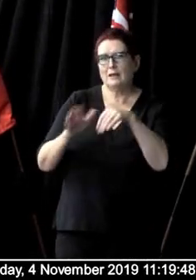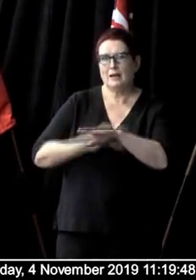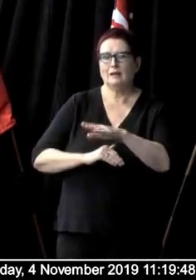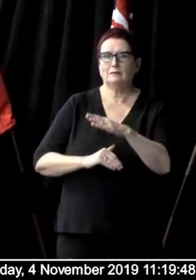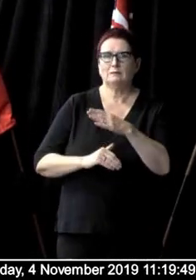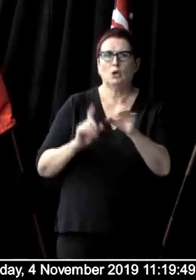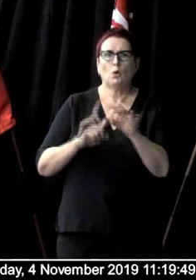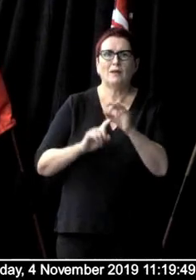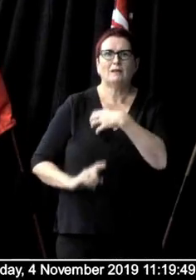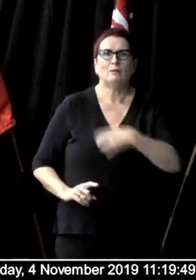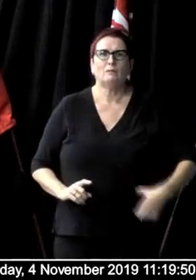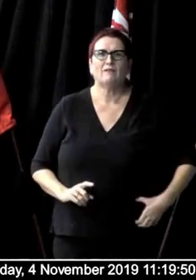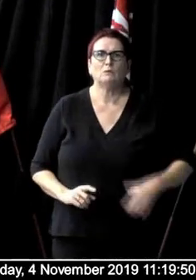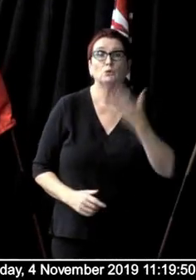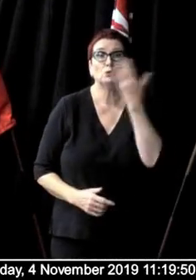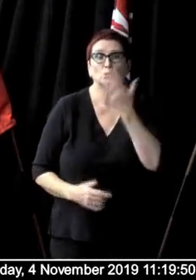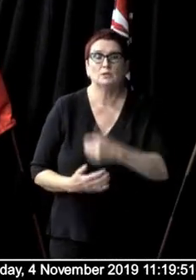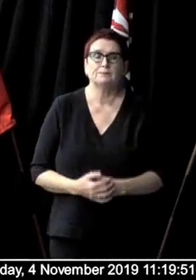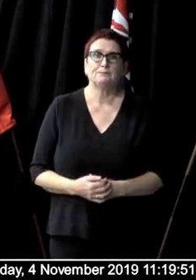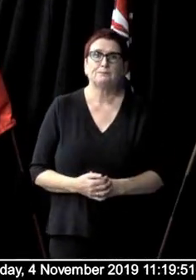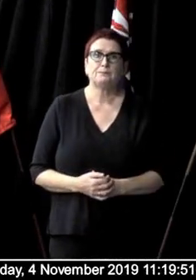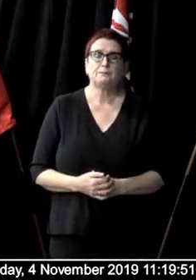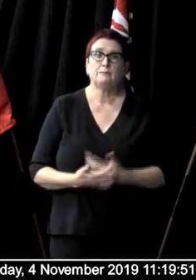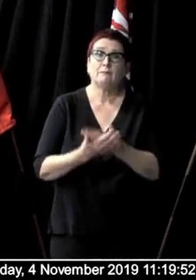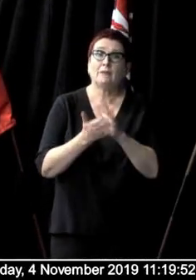de-commissioning of special education units and special schools.